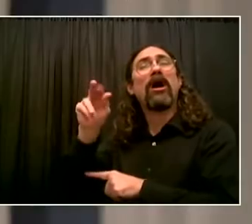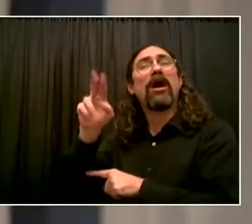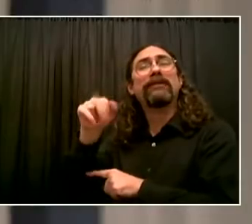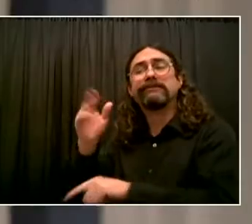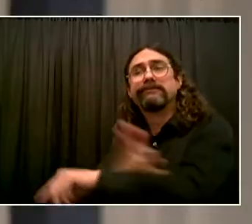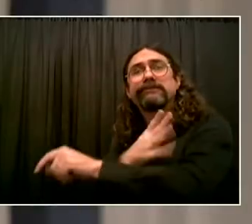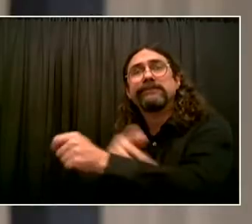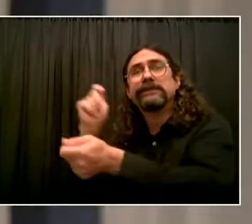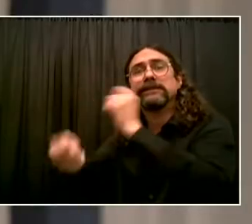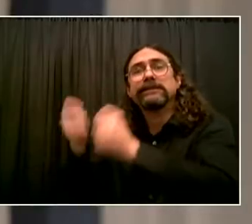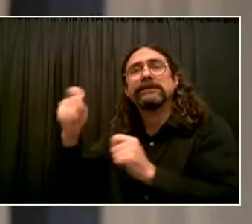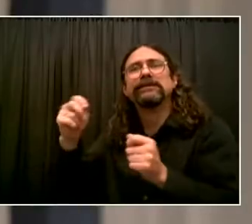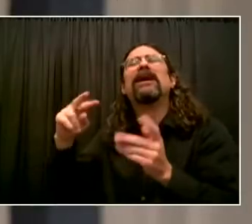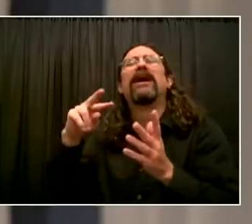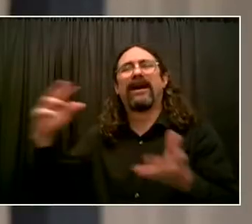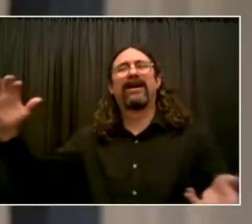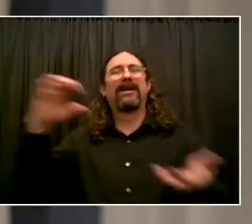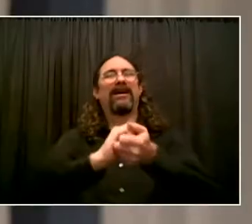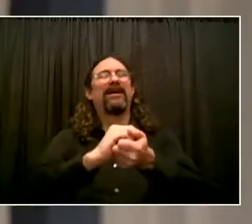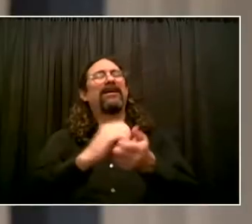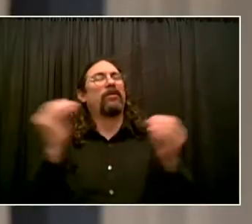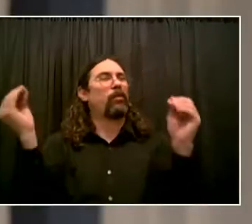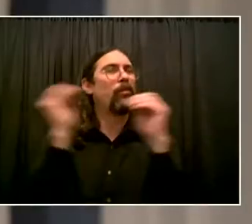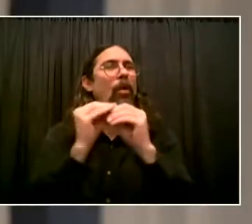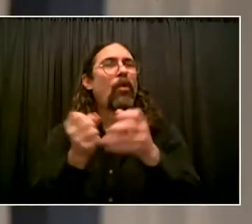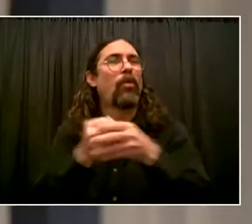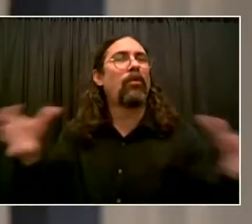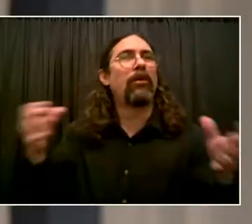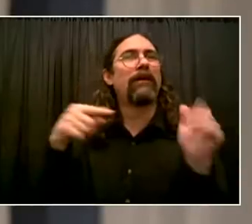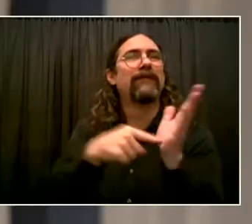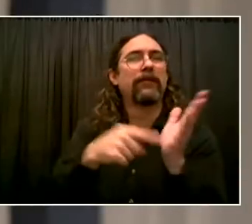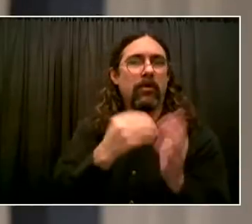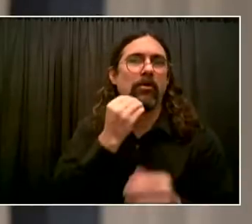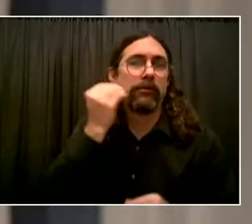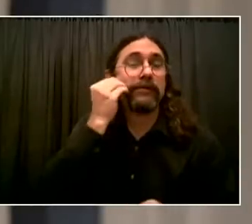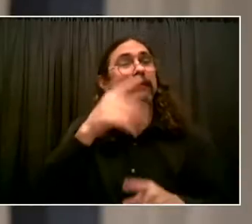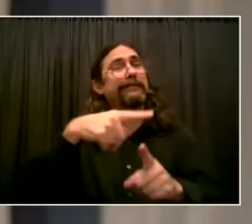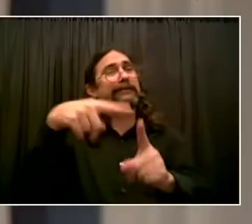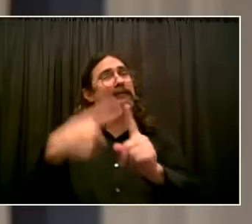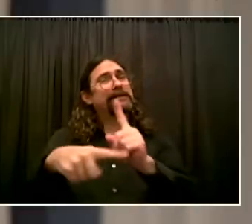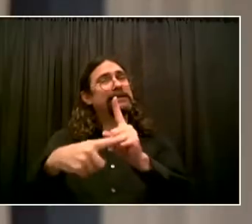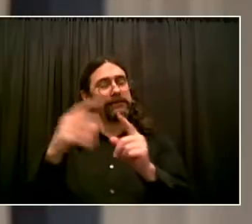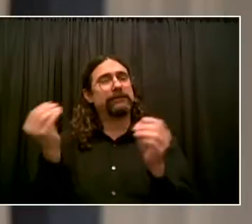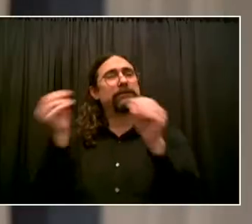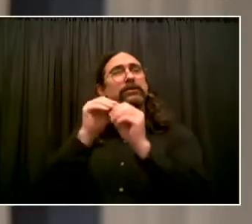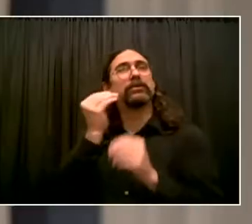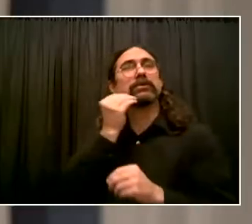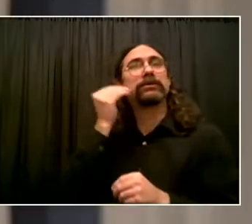TODAY'S REZONING IS AN UNPRECEDENTED INVESTMENT IN THE NEIGHBORHOOD. IT INCLUDES